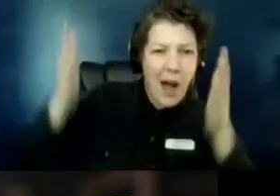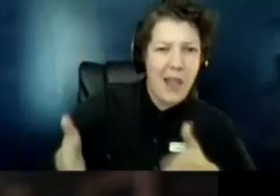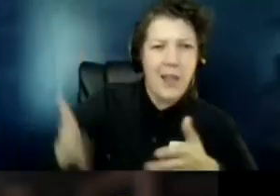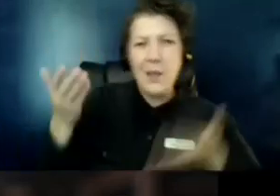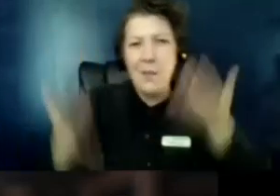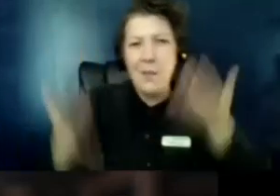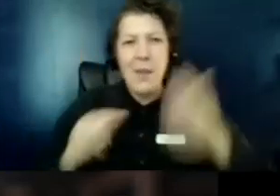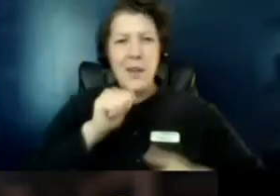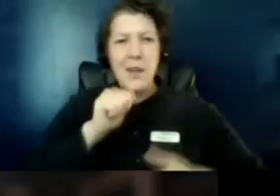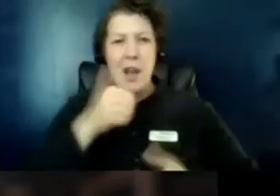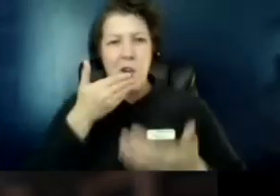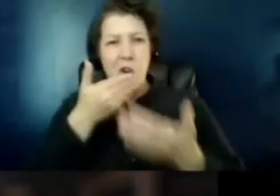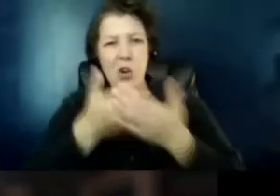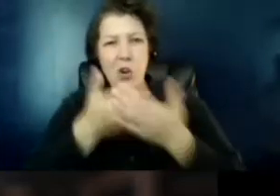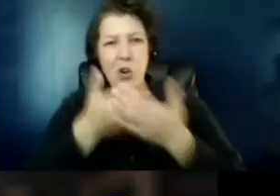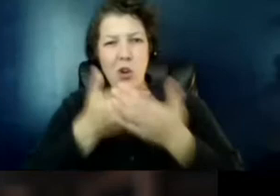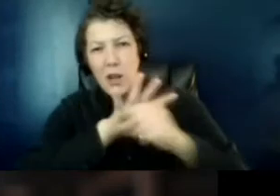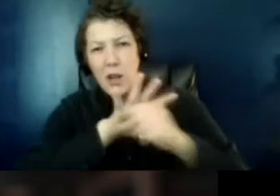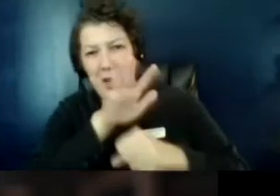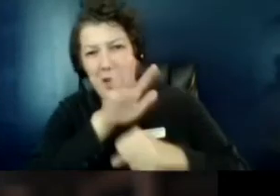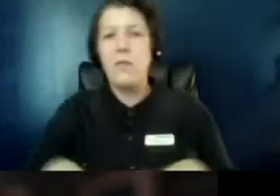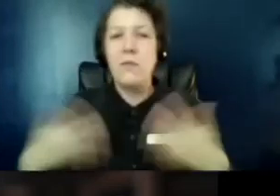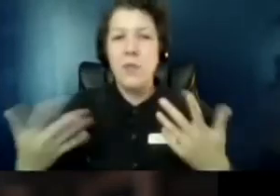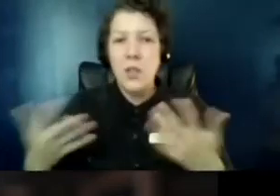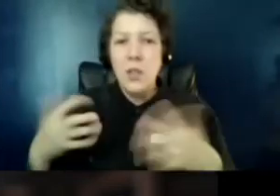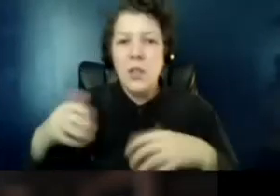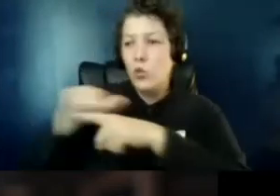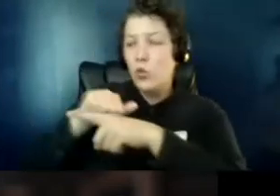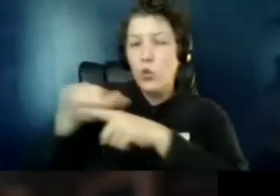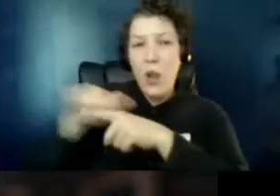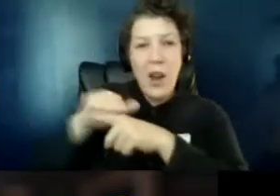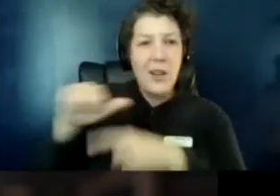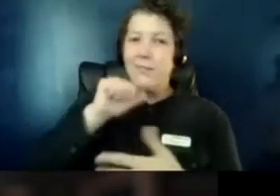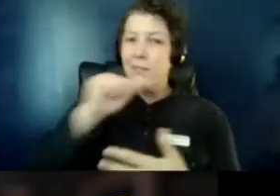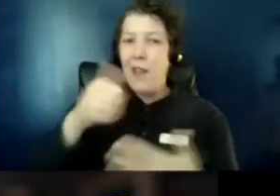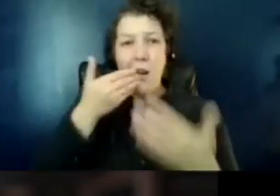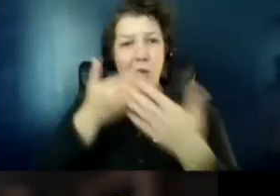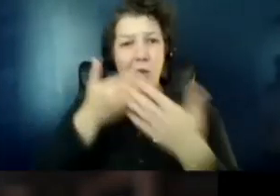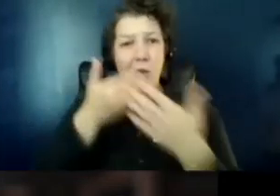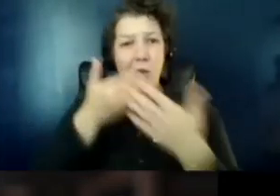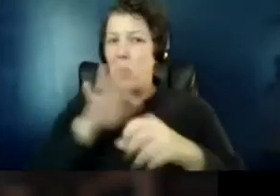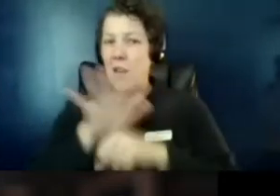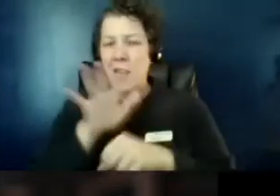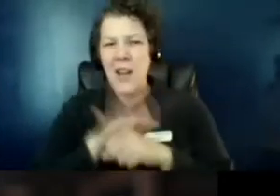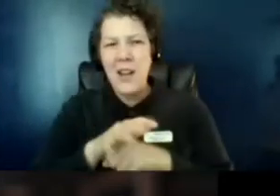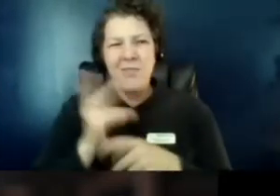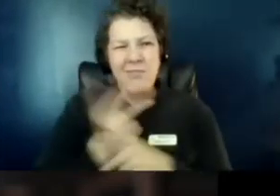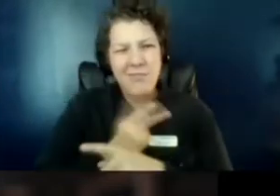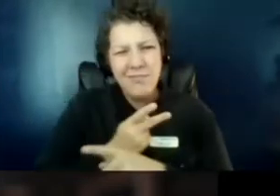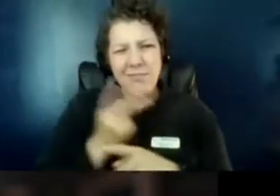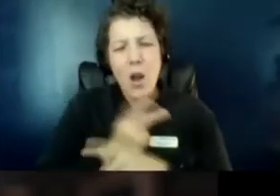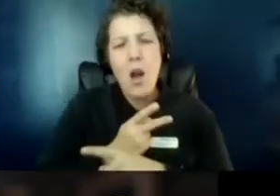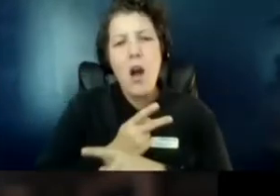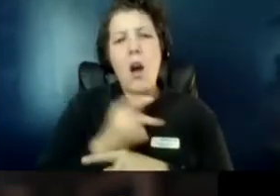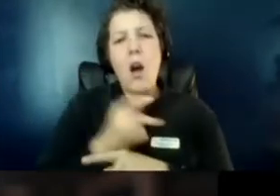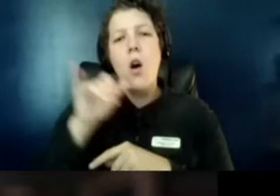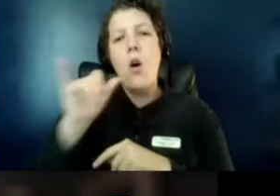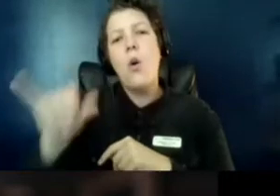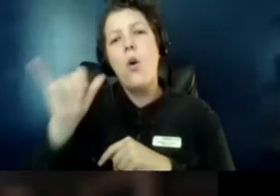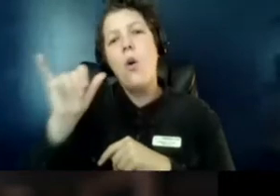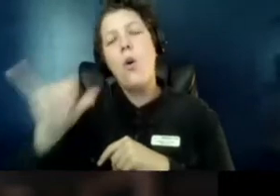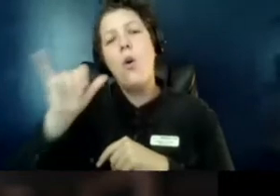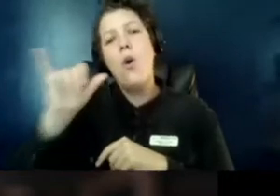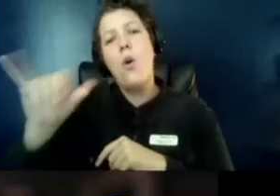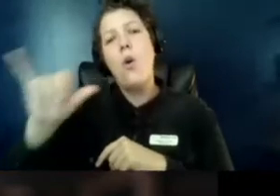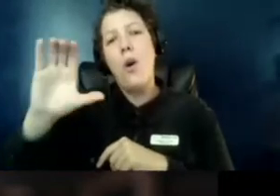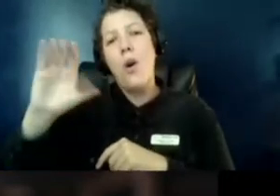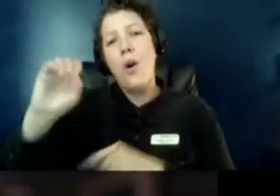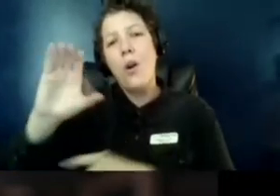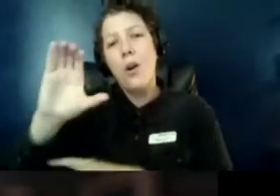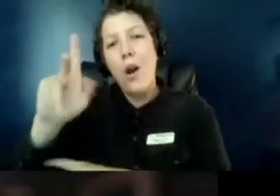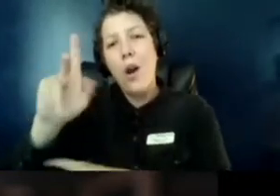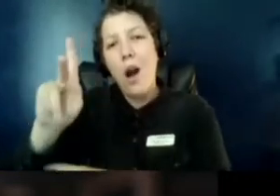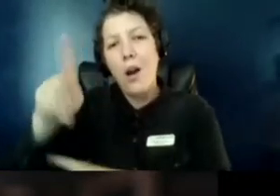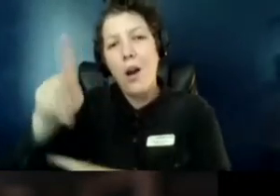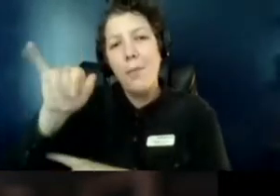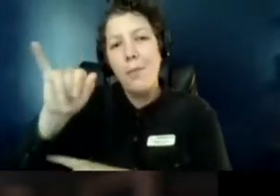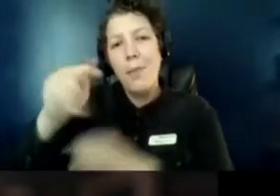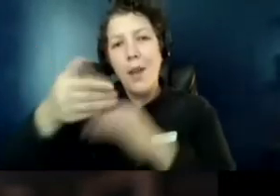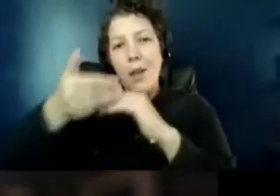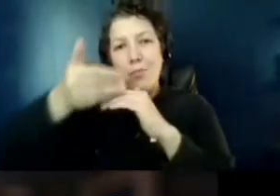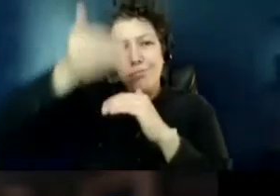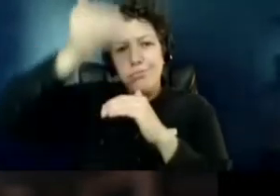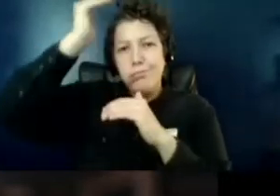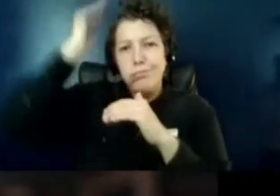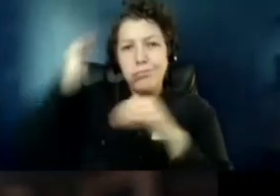the claims themselves. And then they realized the cockpit was too cramped for the pilots.